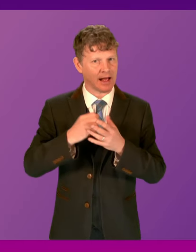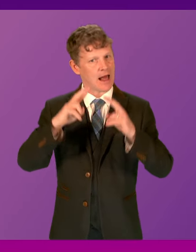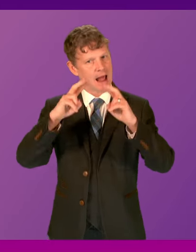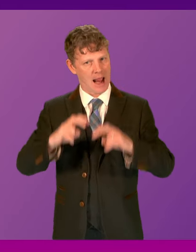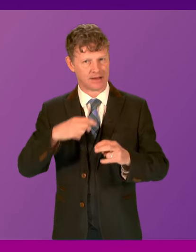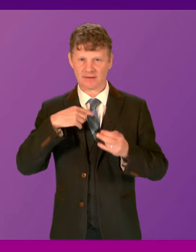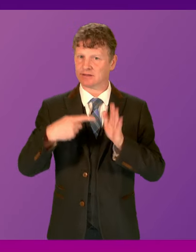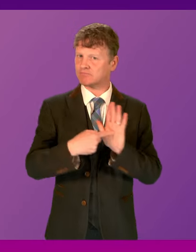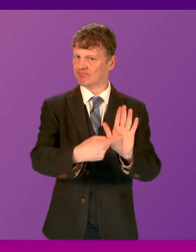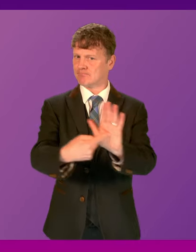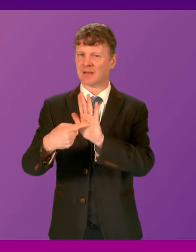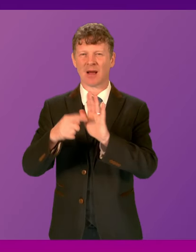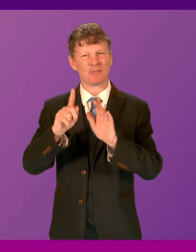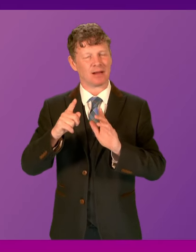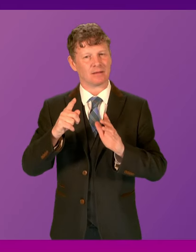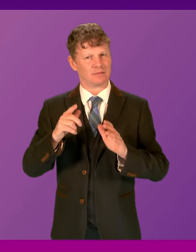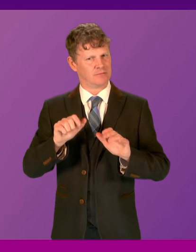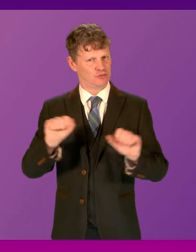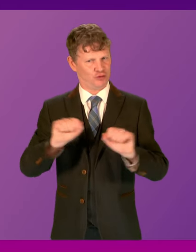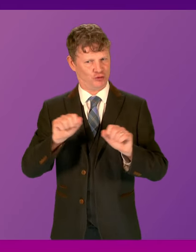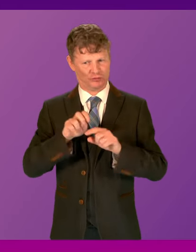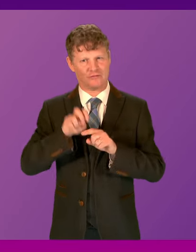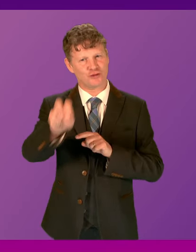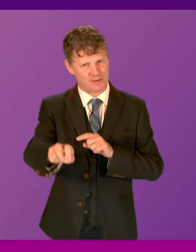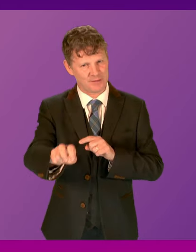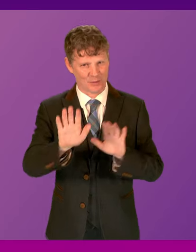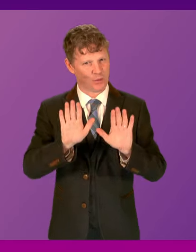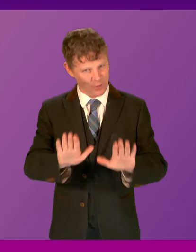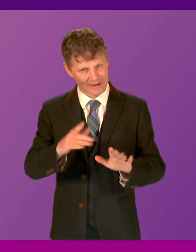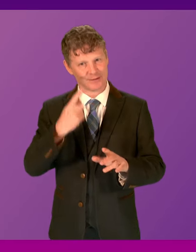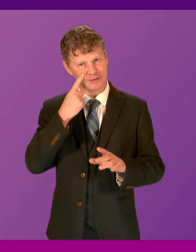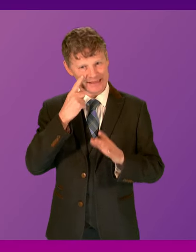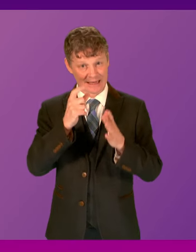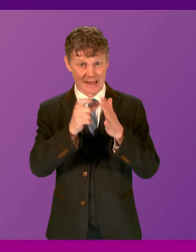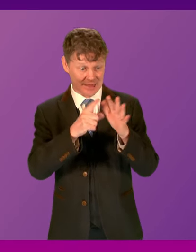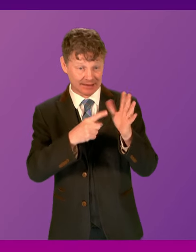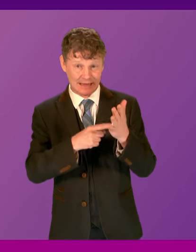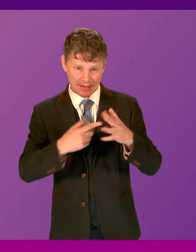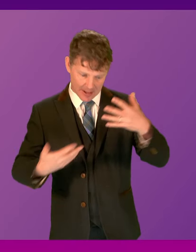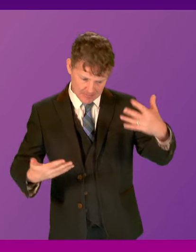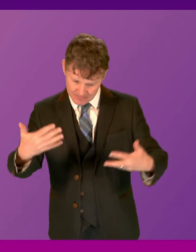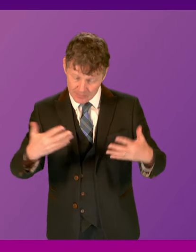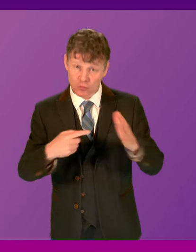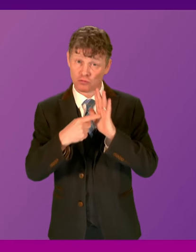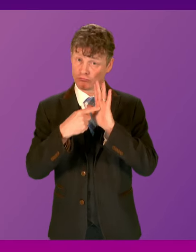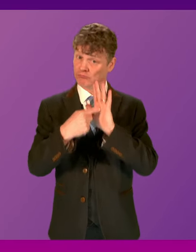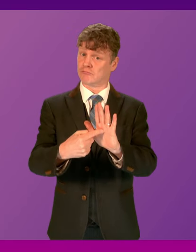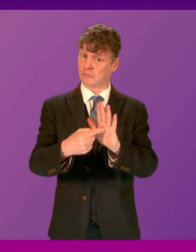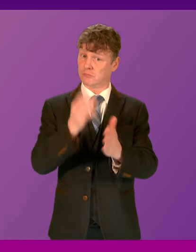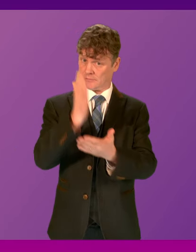that we do not pre-empt that data. We need to see whether the data has demonstrated the modal shift